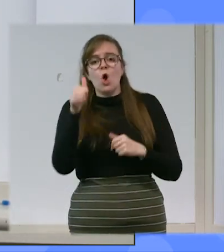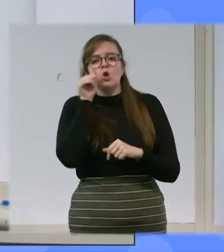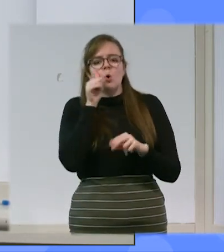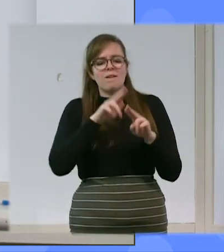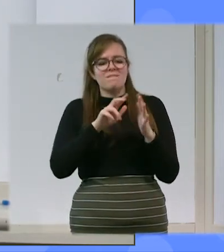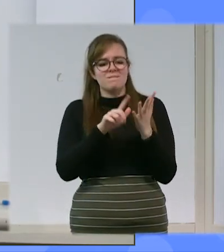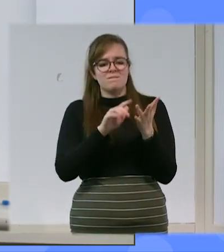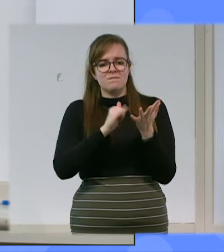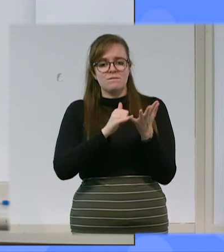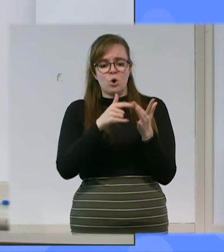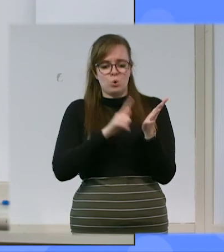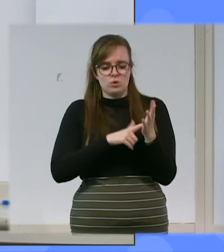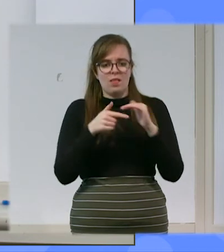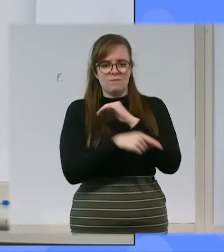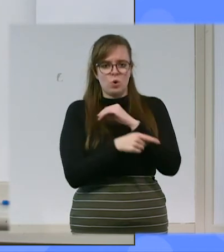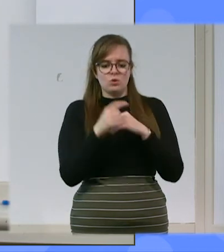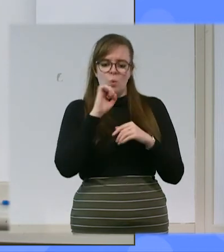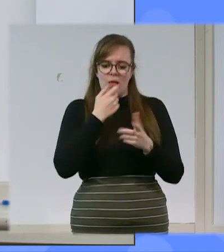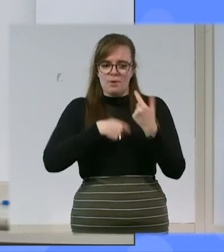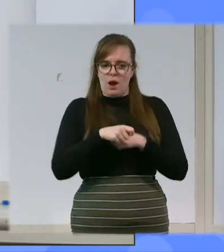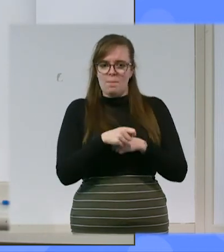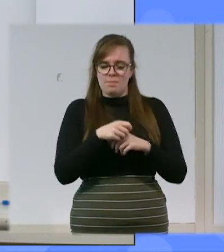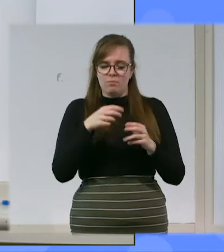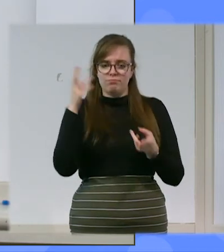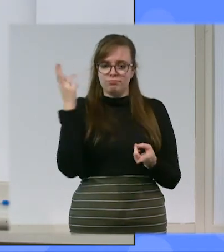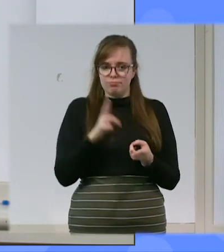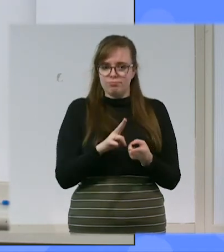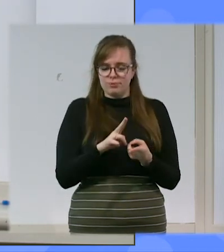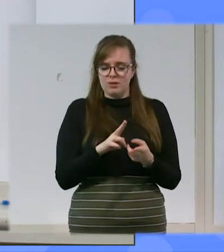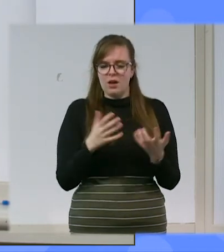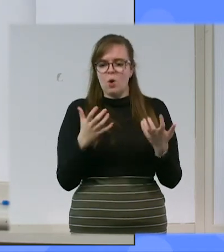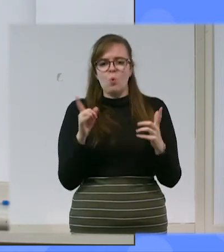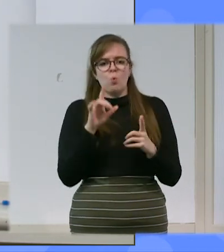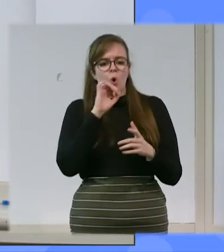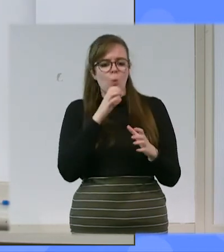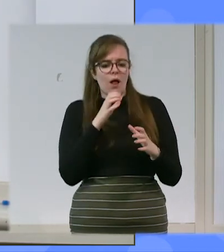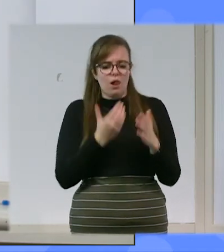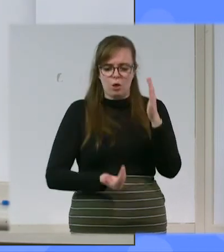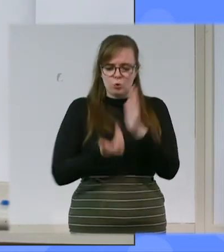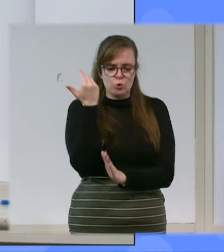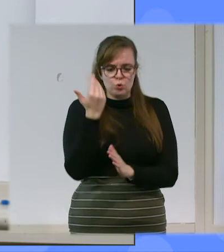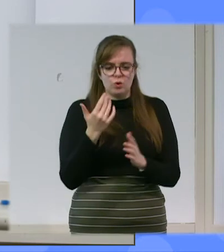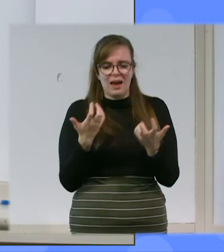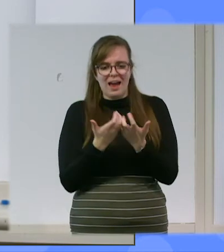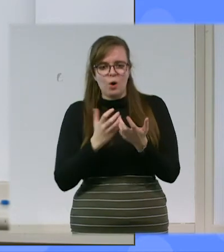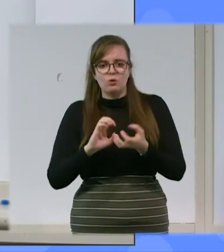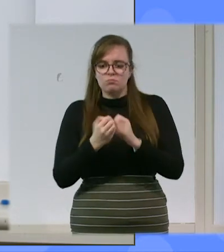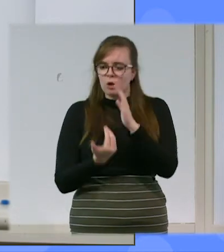decreasing part of that economy what's going to replace that how are we going to create new industries whether it's renewables whether it's in the